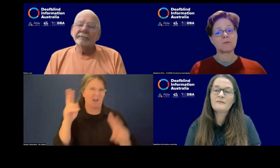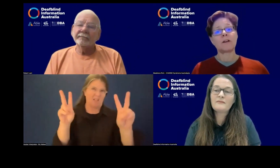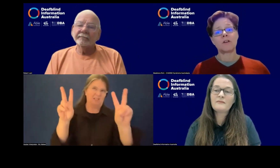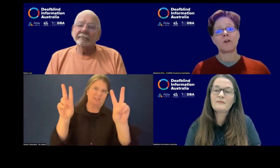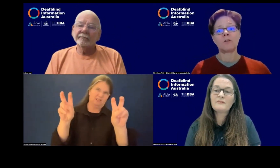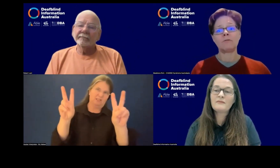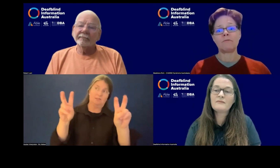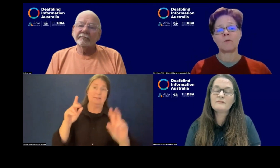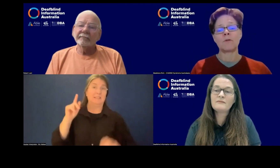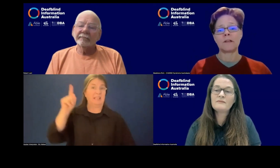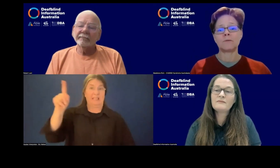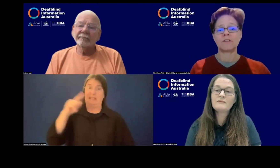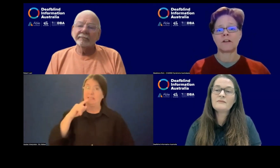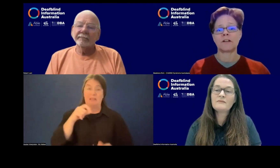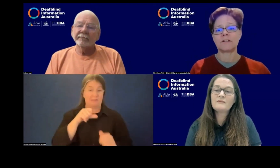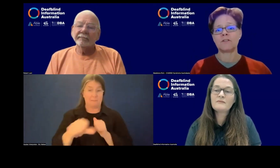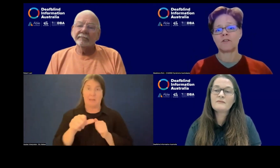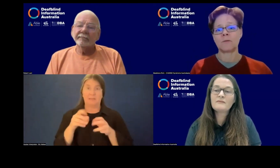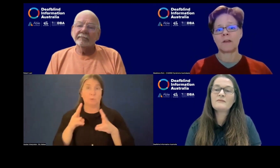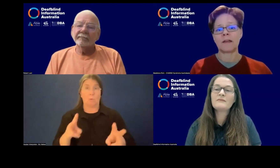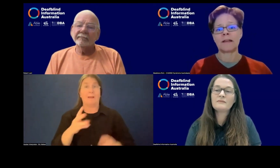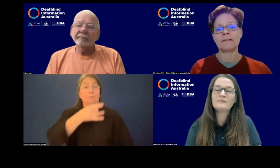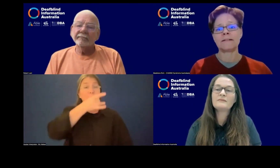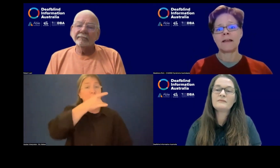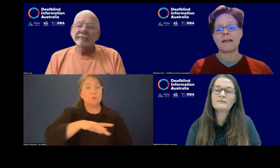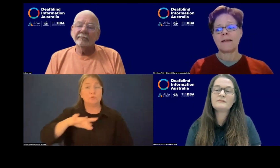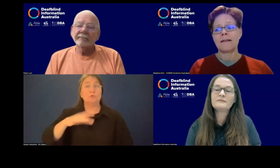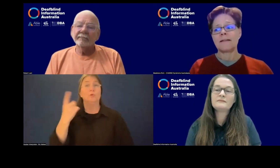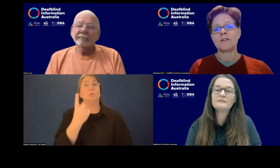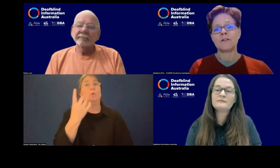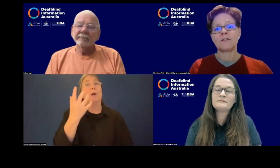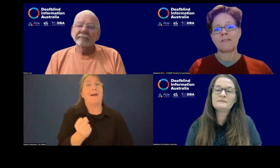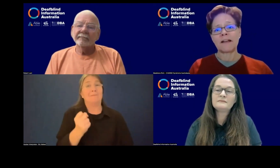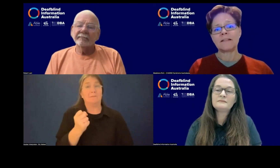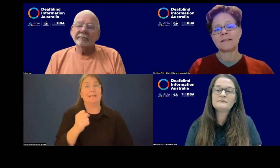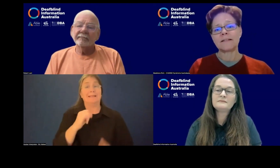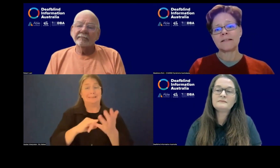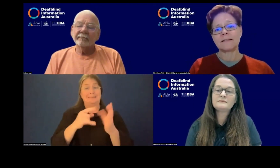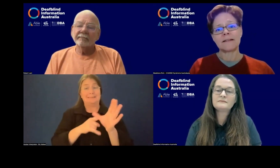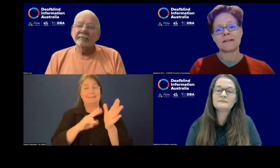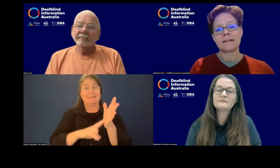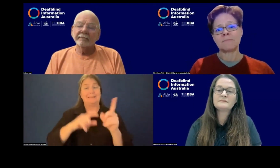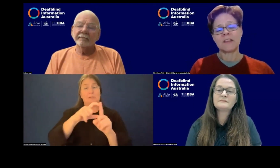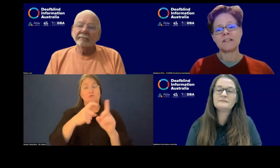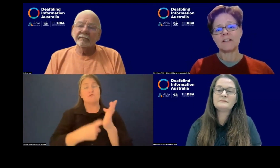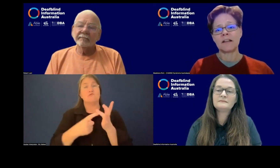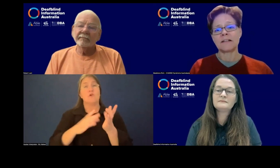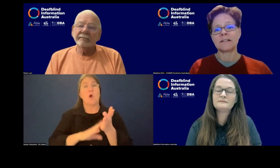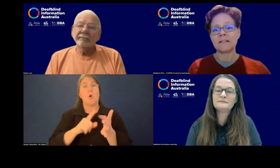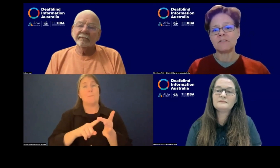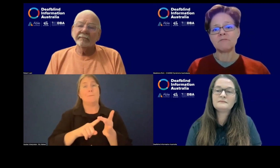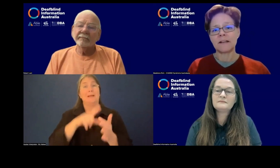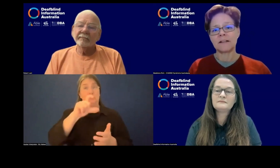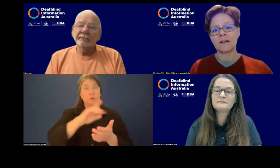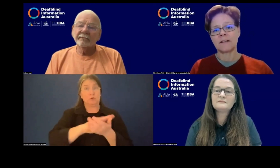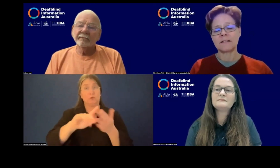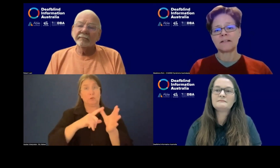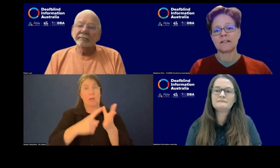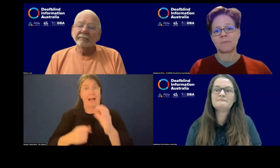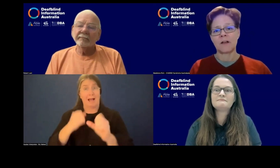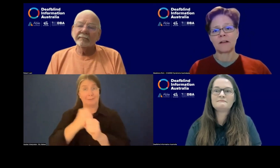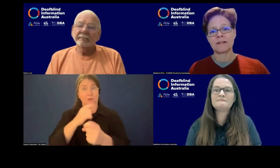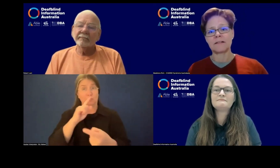way to go for kids with CHARGE syndrome and the fact that the NDIS didn't recognise deafblindness